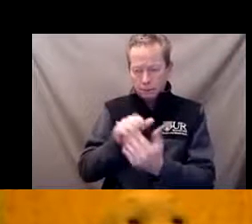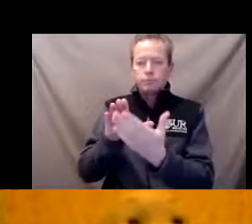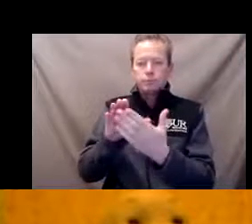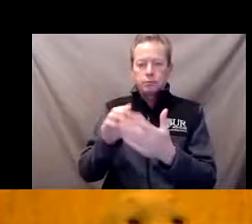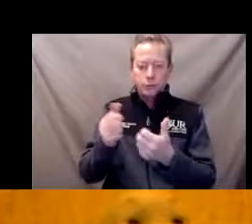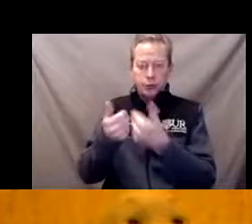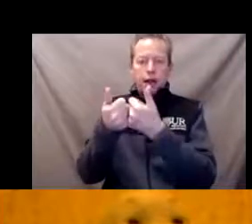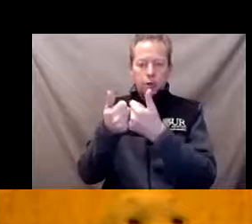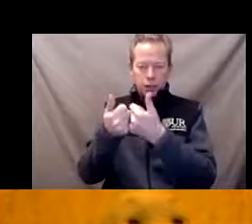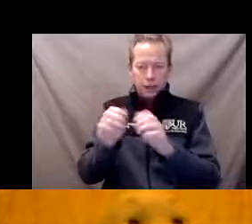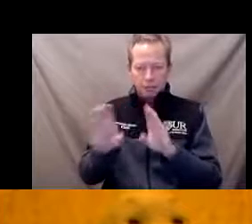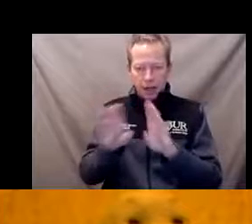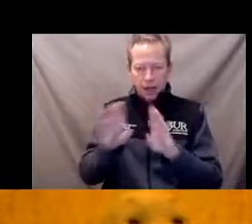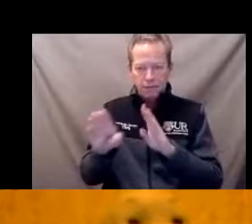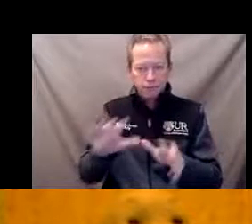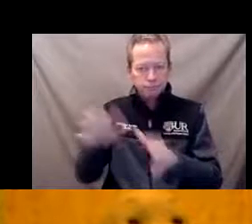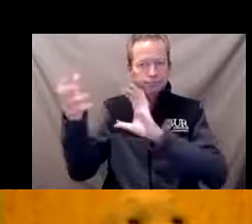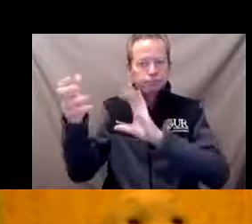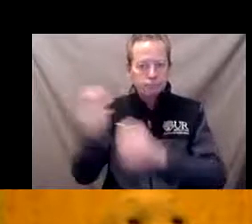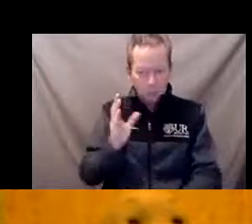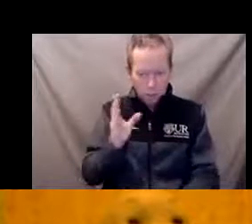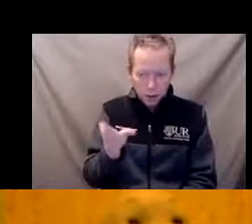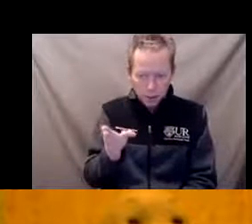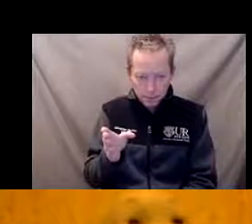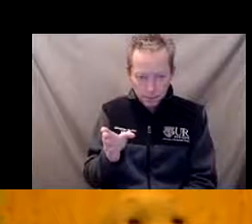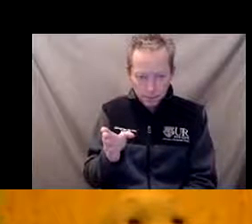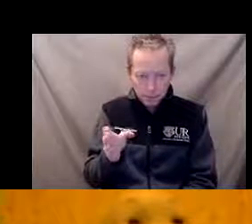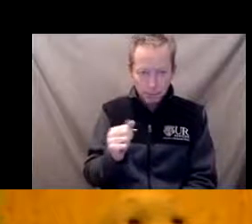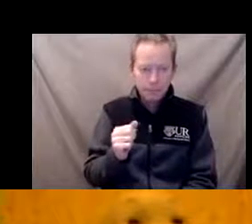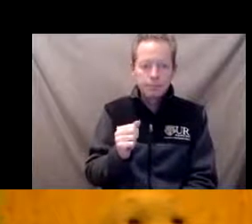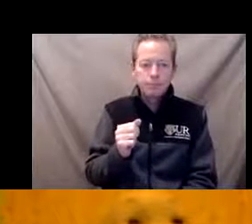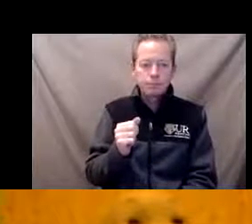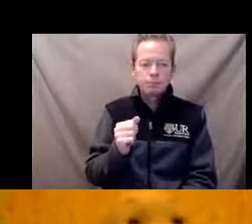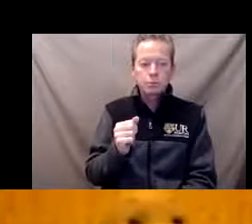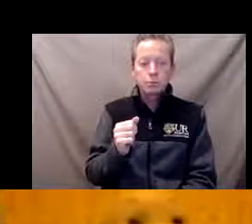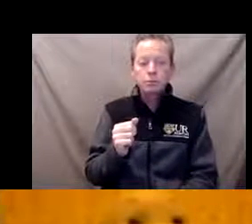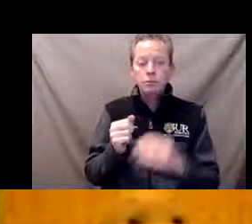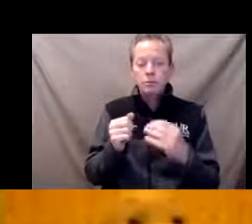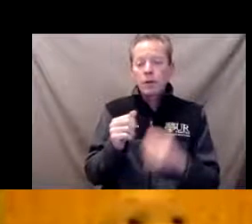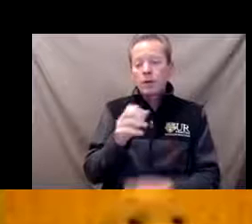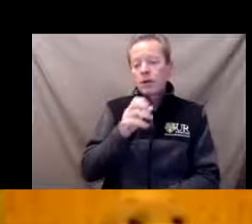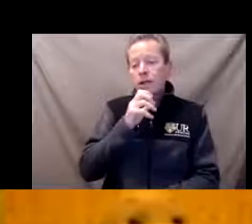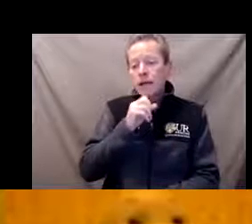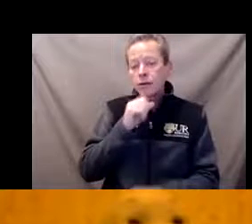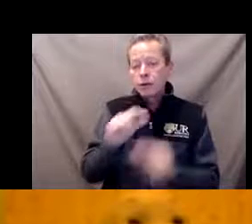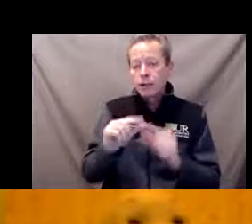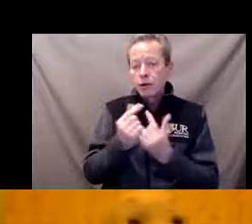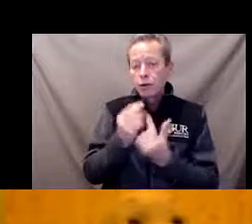to the forefront as well. And so these elderly group homes have been created so